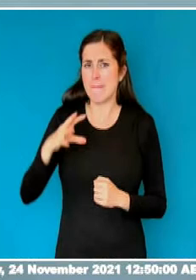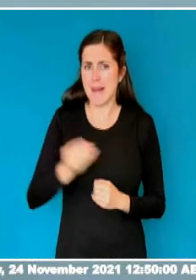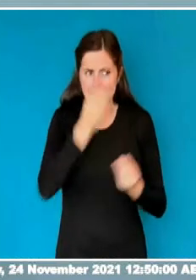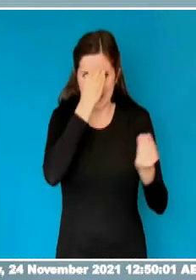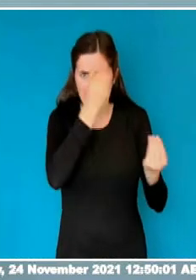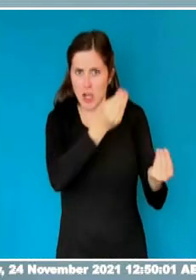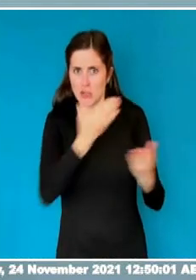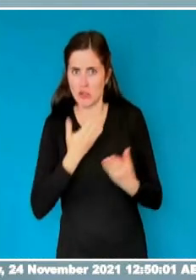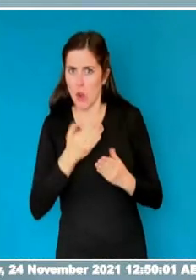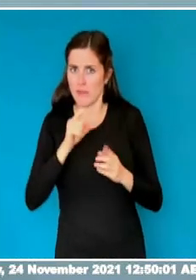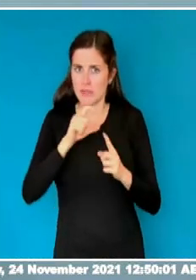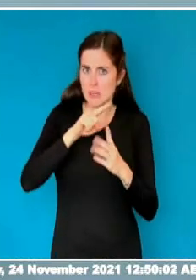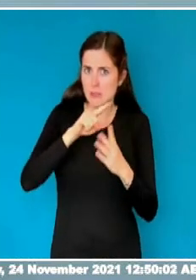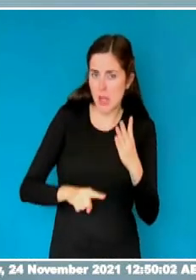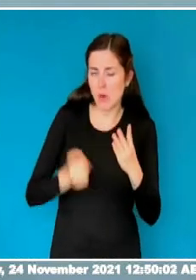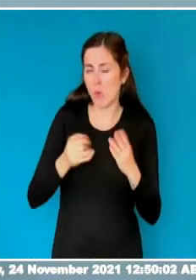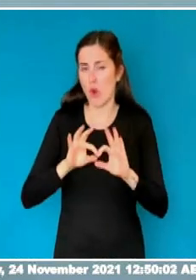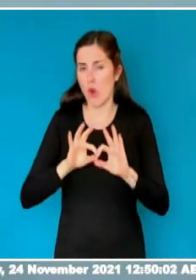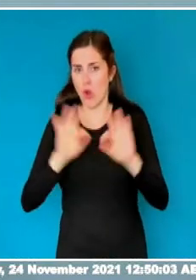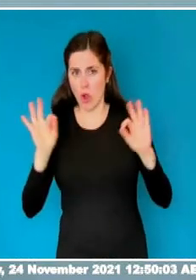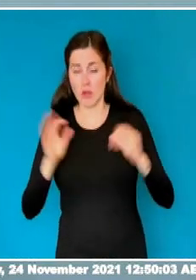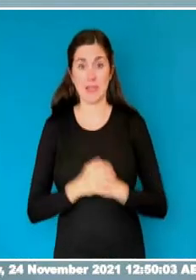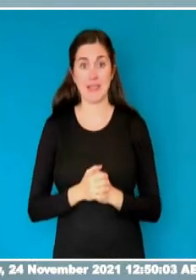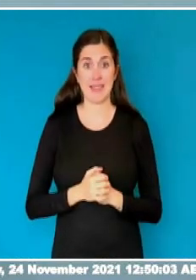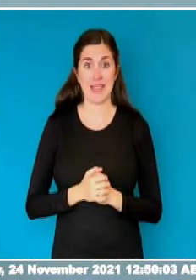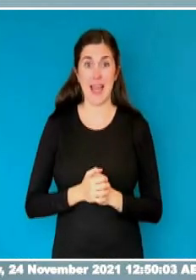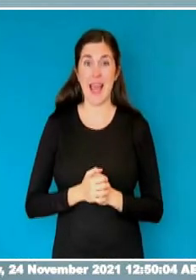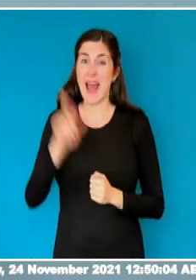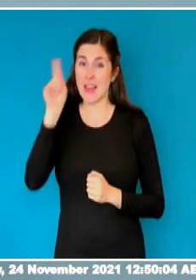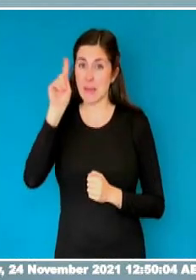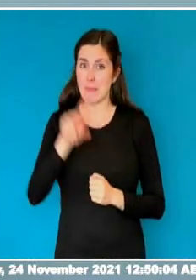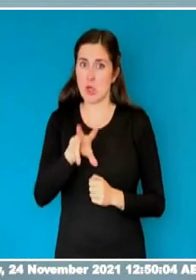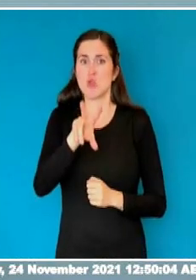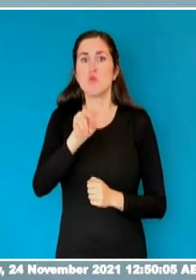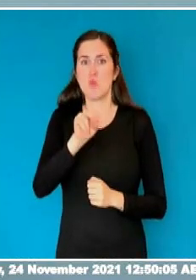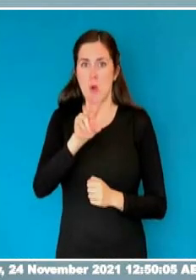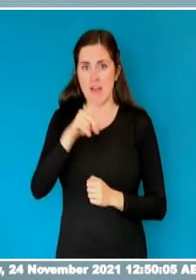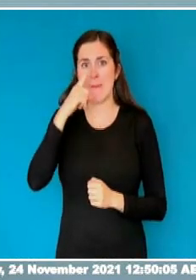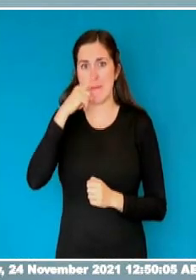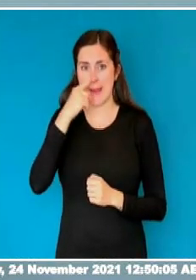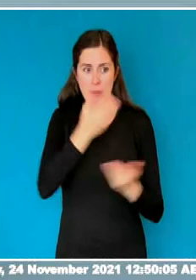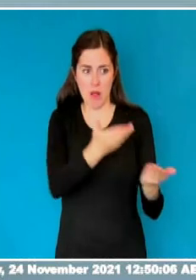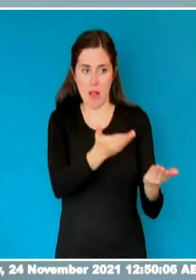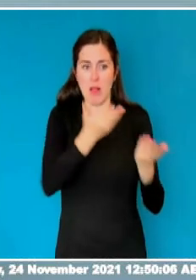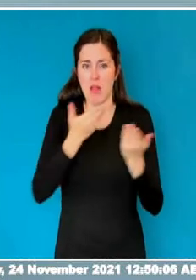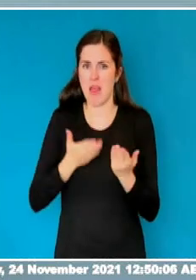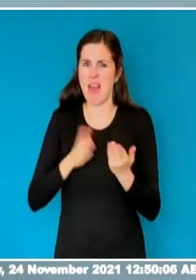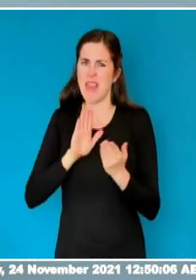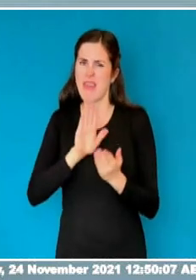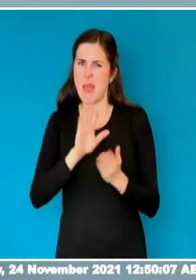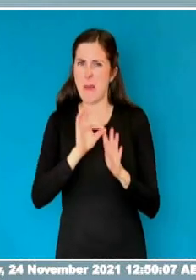However, I can advise the Commission that 12 individuals have shared their passport with the central diversity inclusion team.